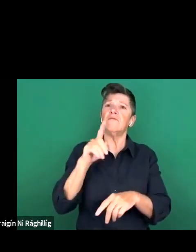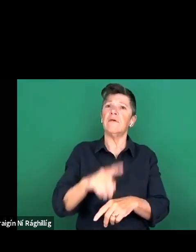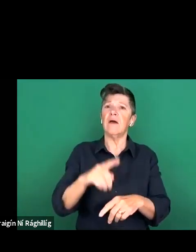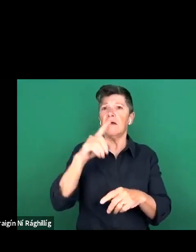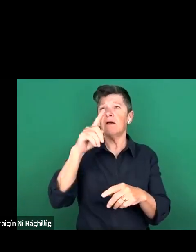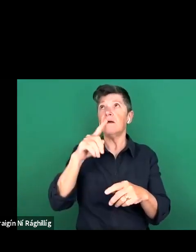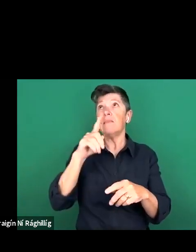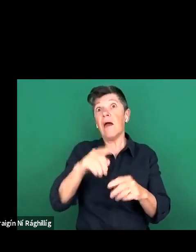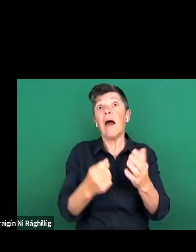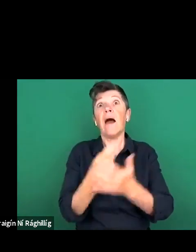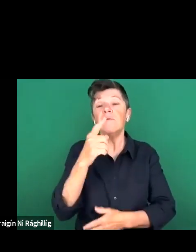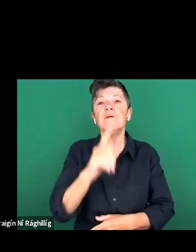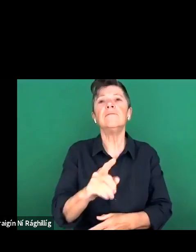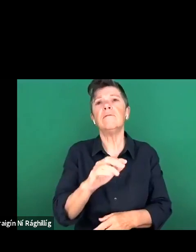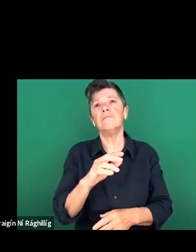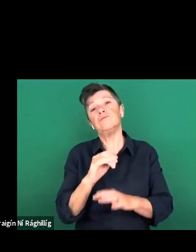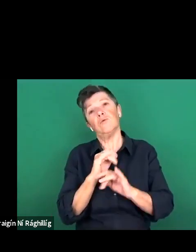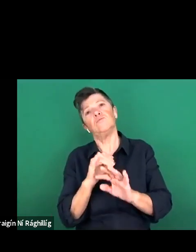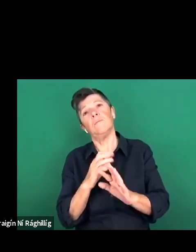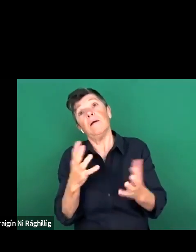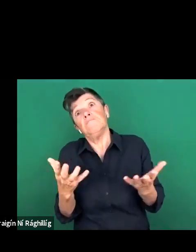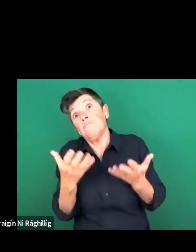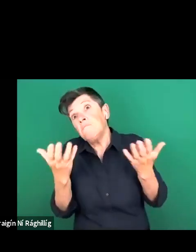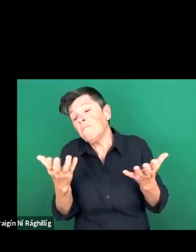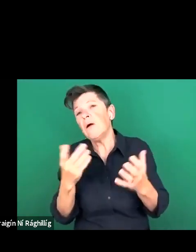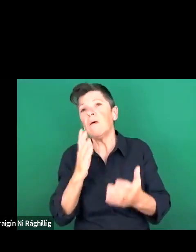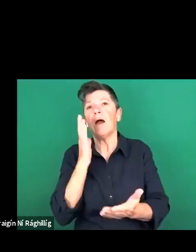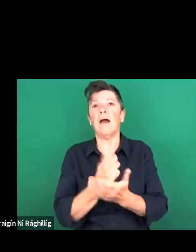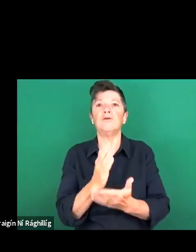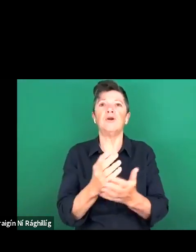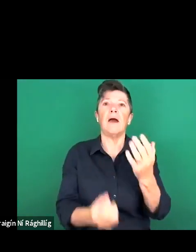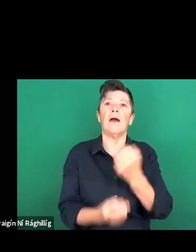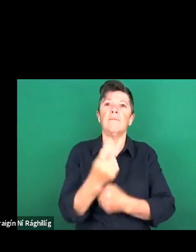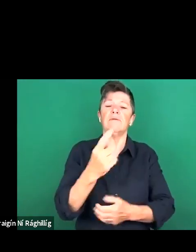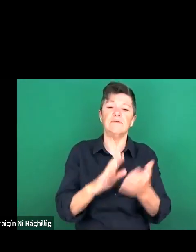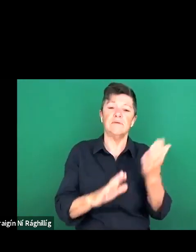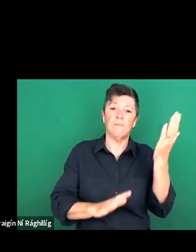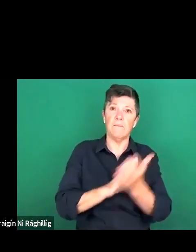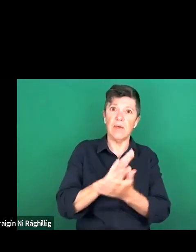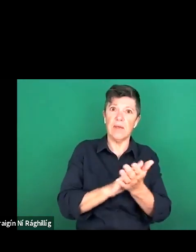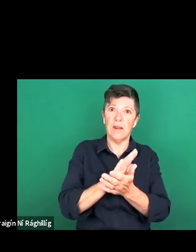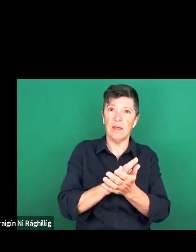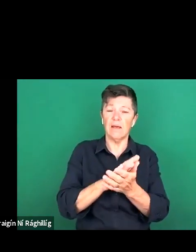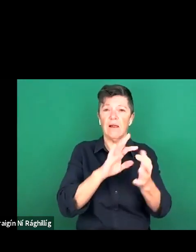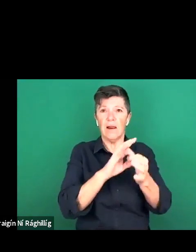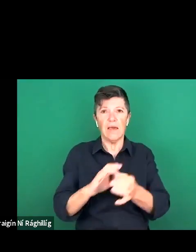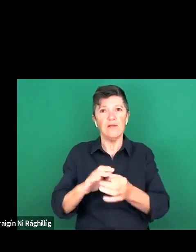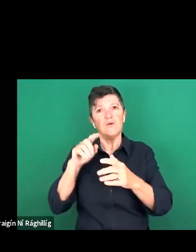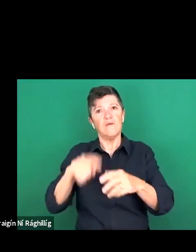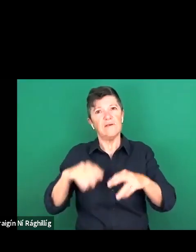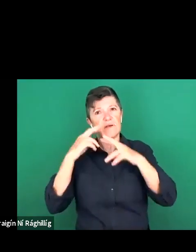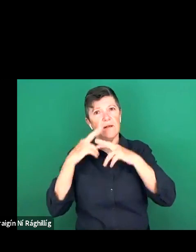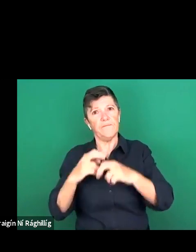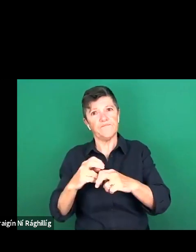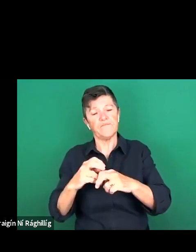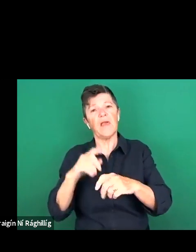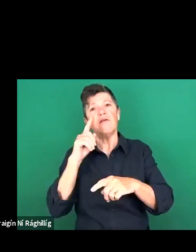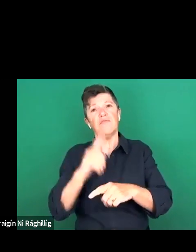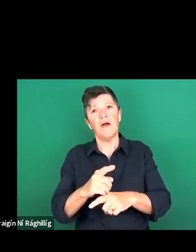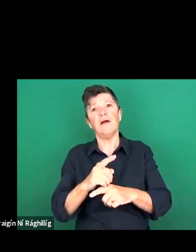subjugated by other states or subjugation distorts the data. If